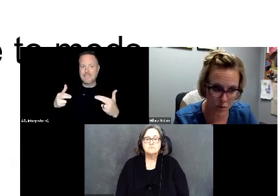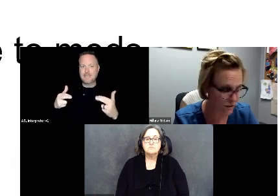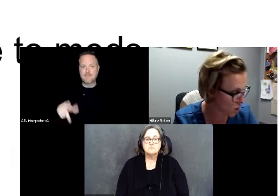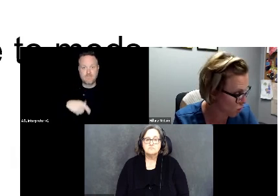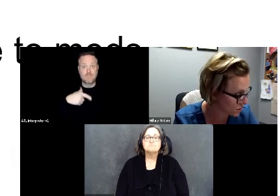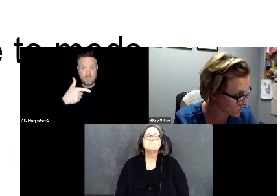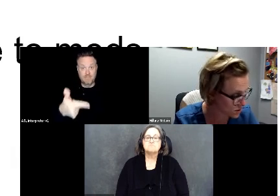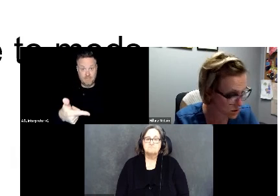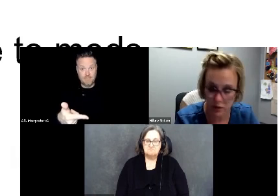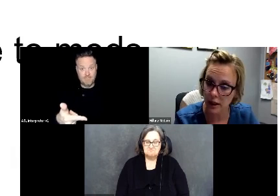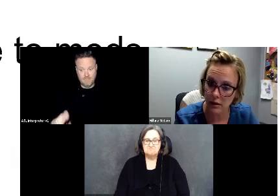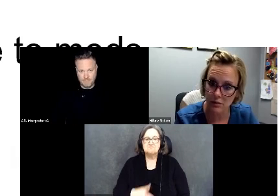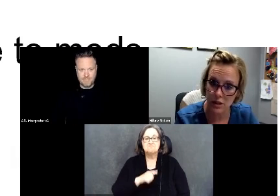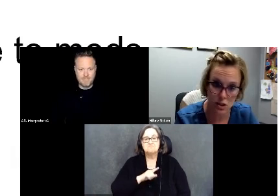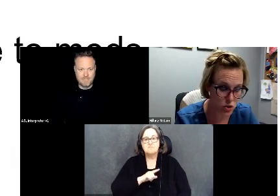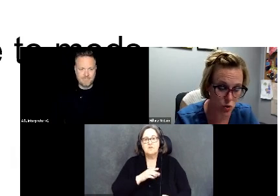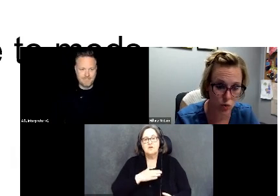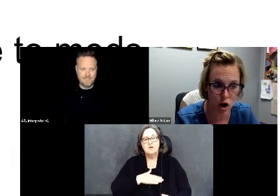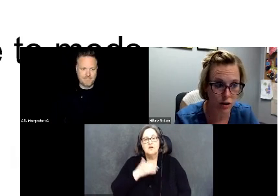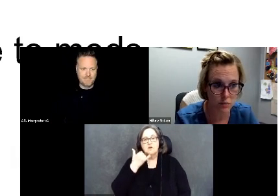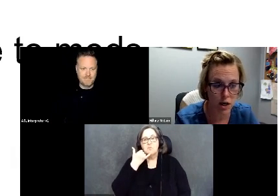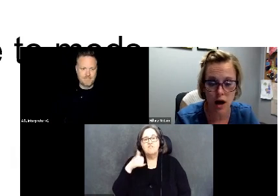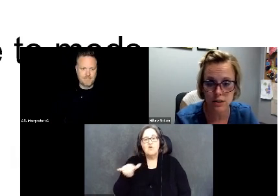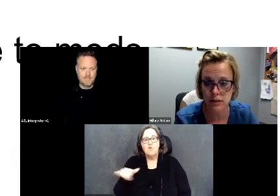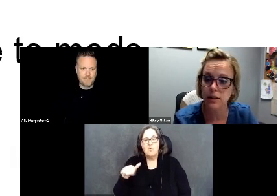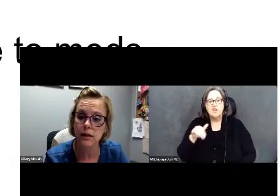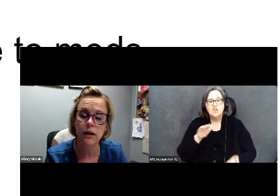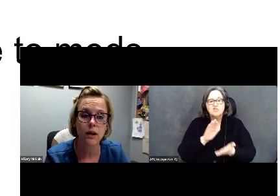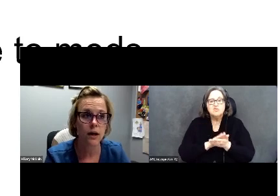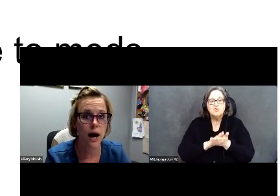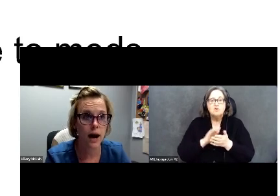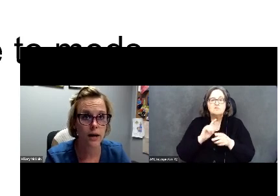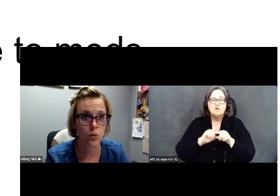My phone does not stop ringing. It is the school calling me constantly. I